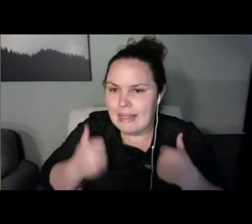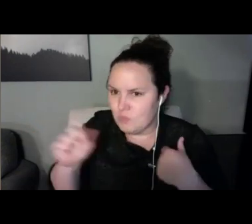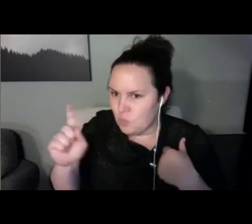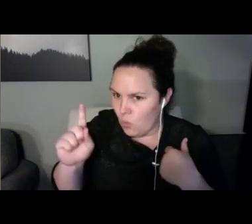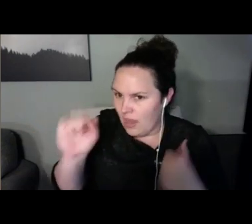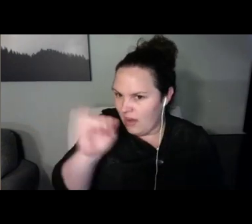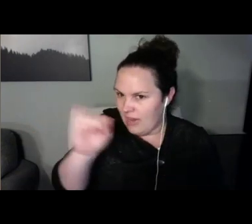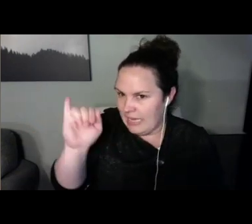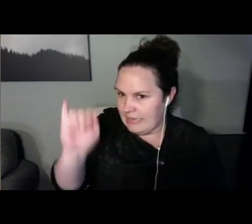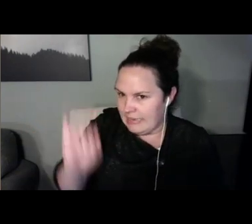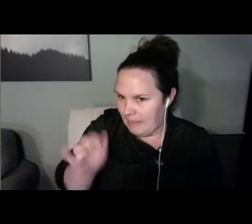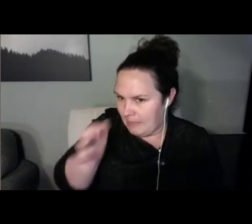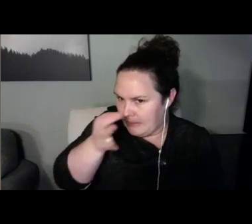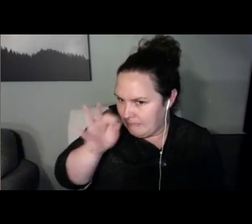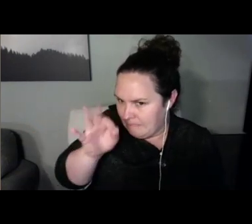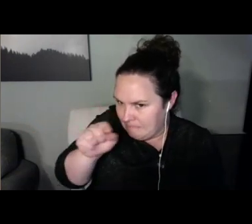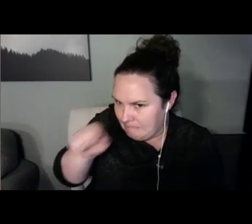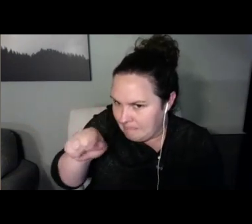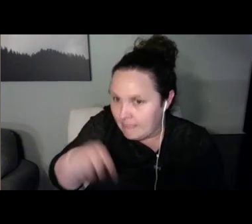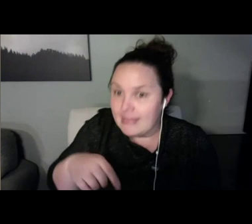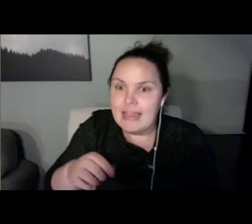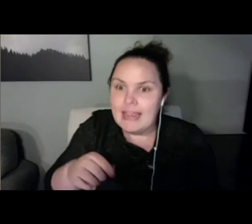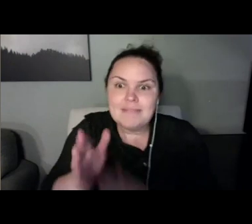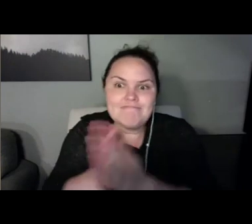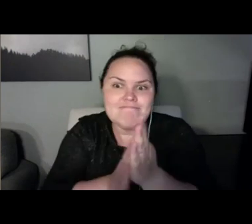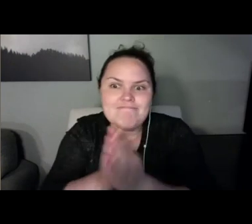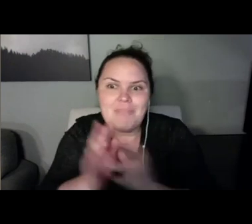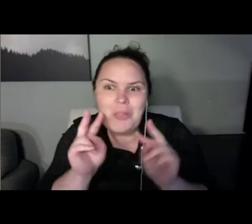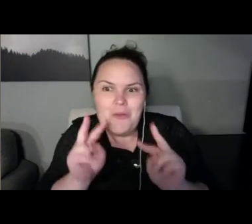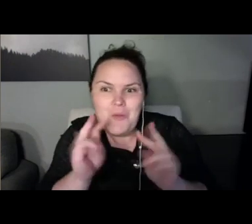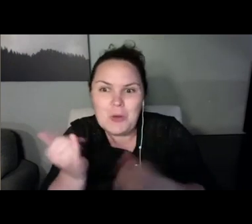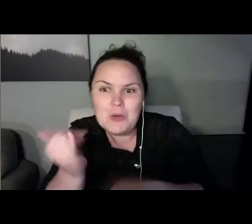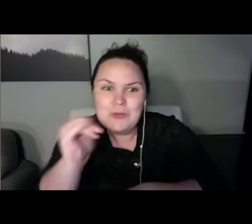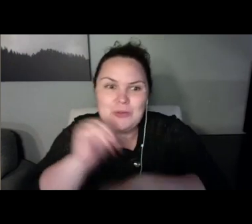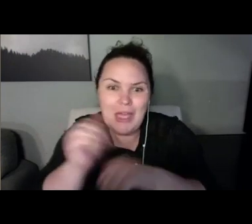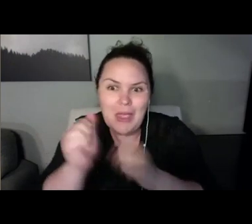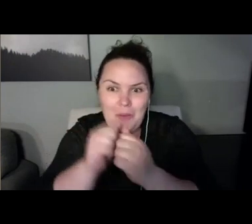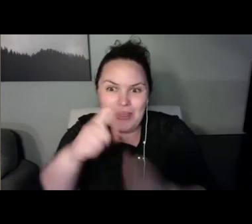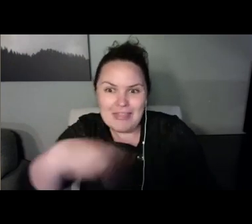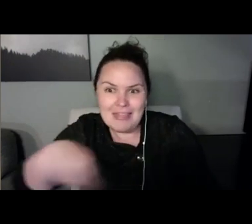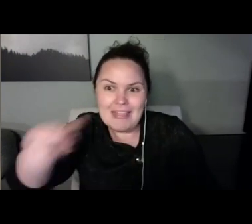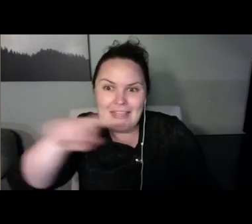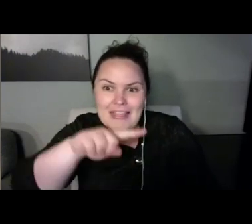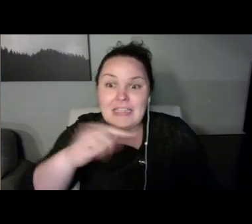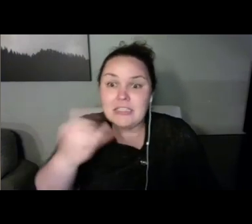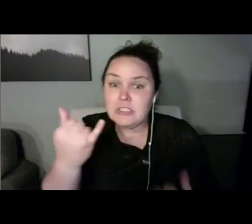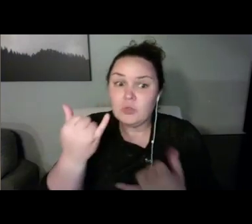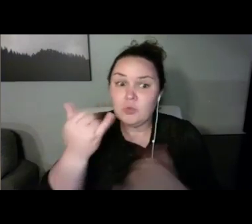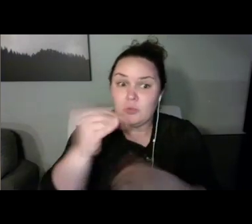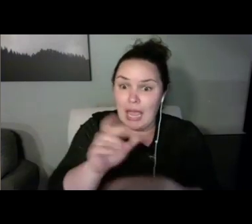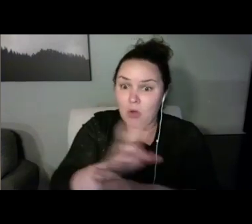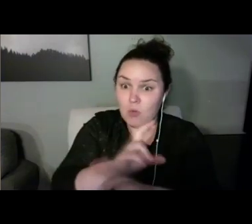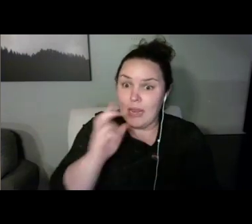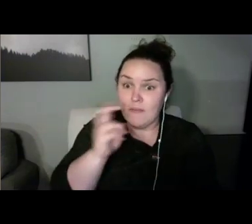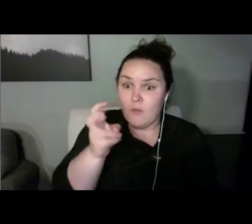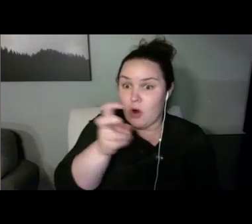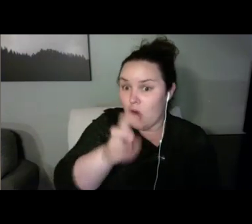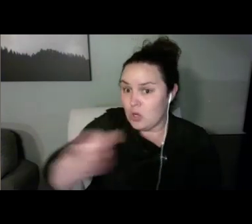He's looking forward to spending the evening with all of us in the Transition Institute tonight. Take it away, RJ.